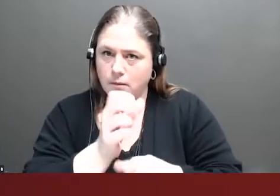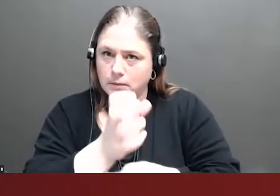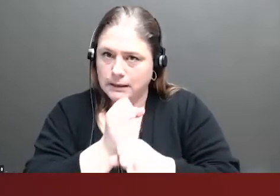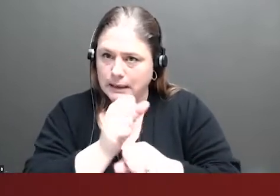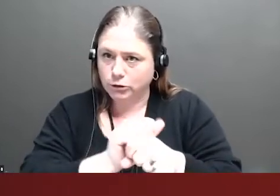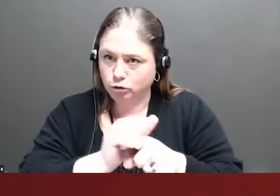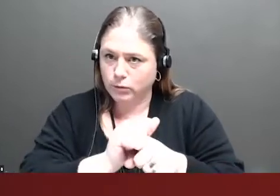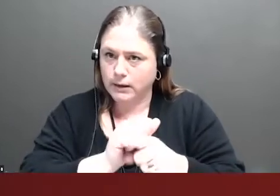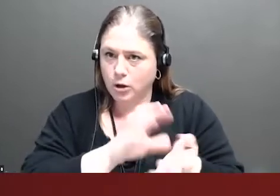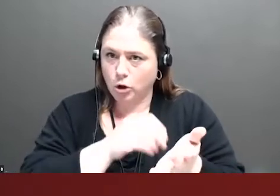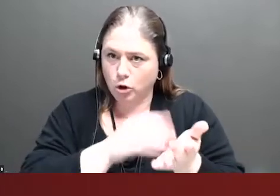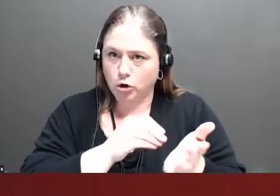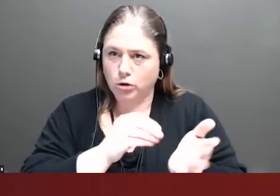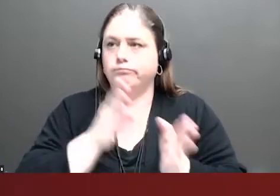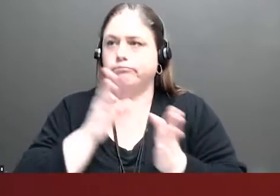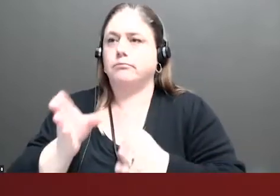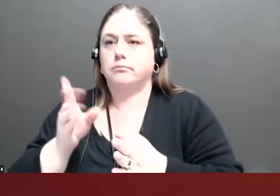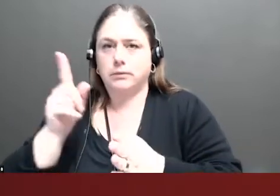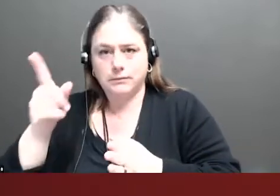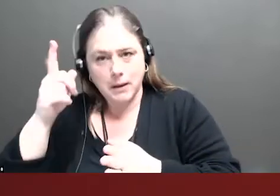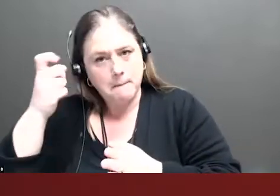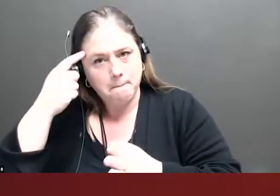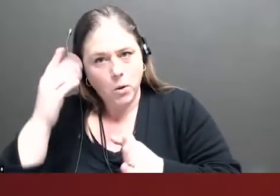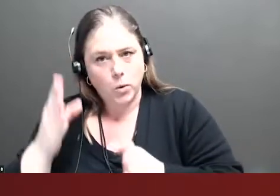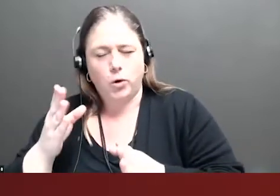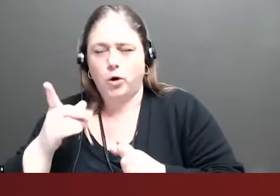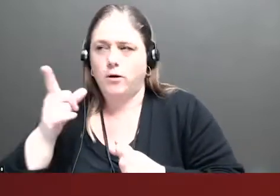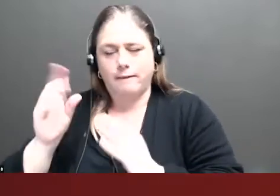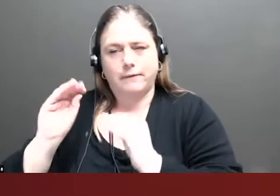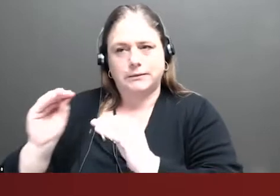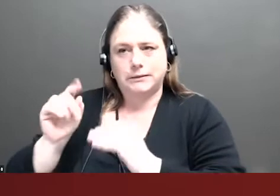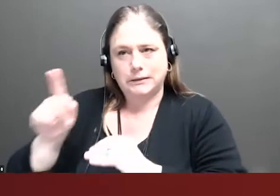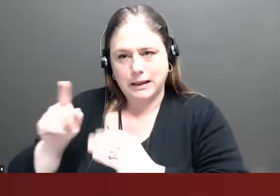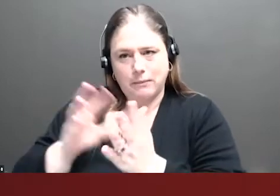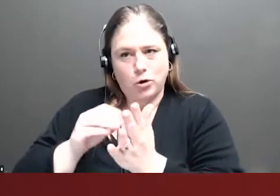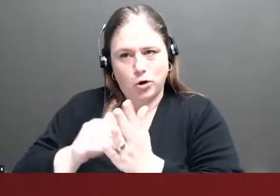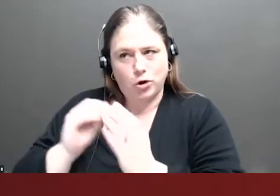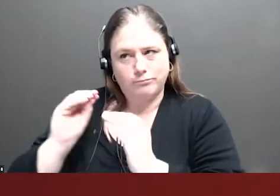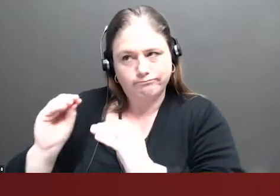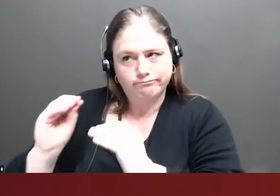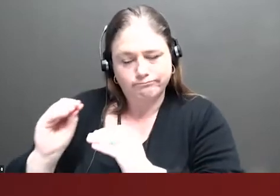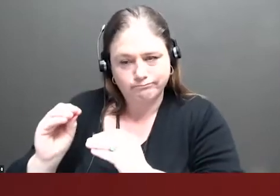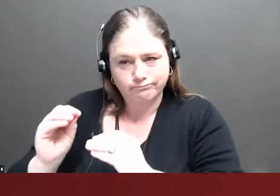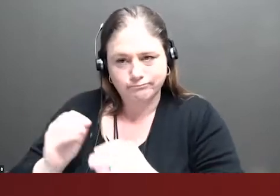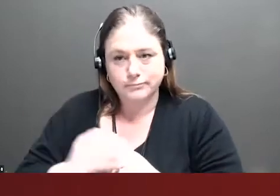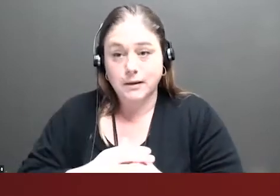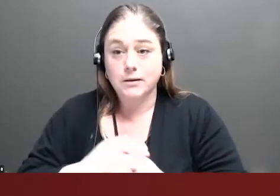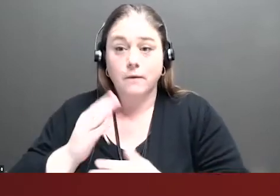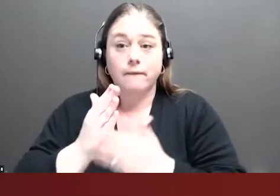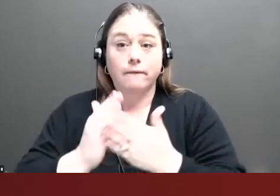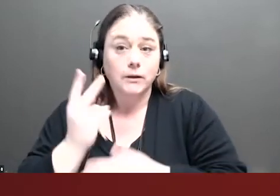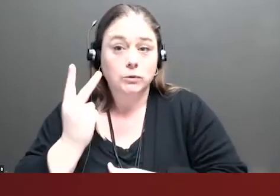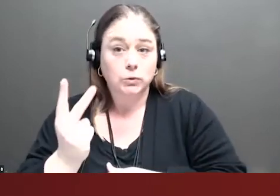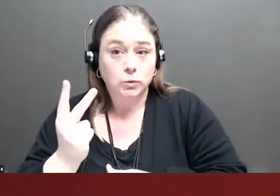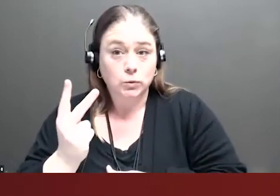but also the employment agency staff and the employer. So the second phase, focuses on training